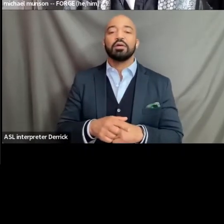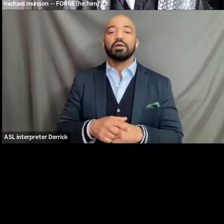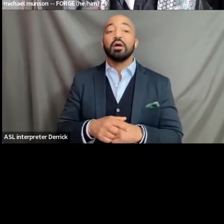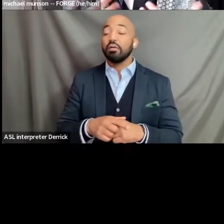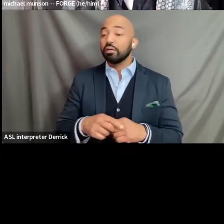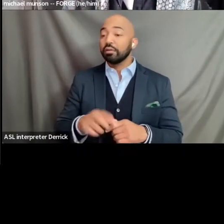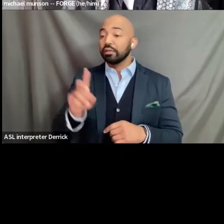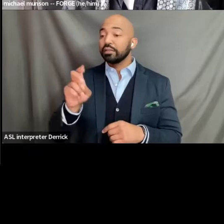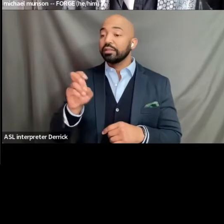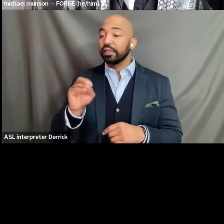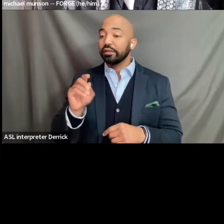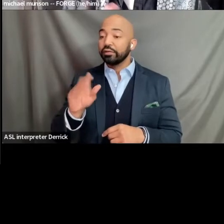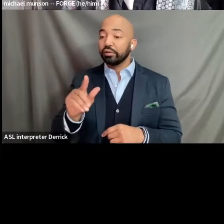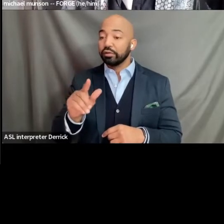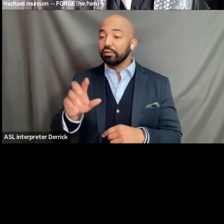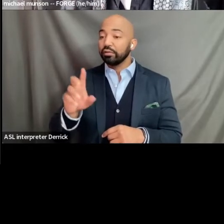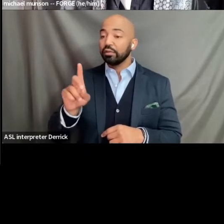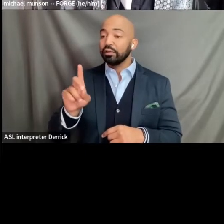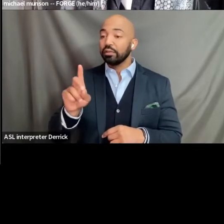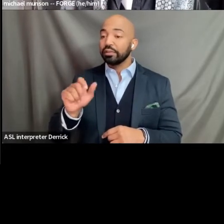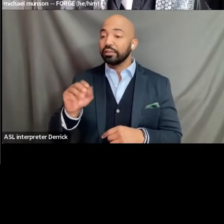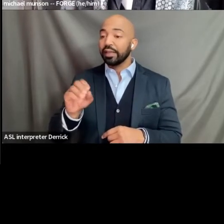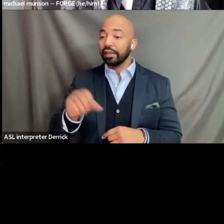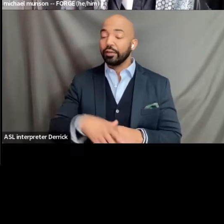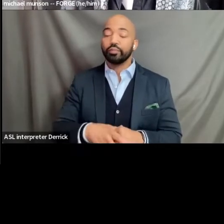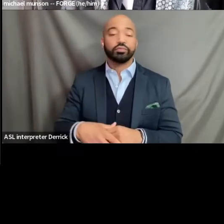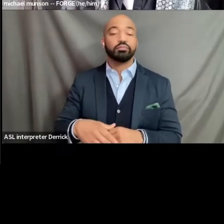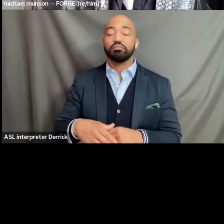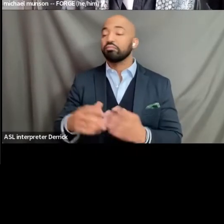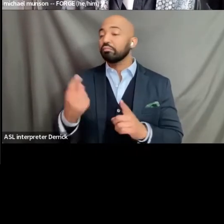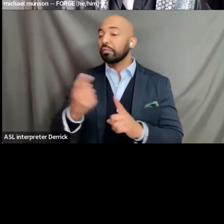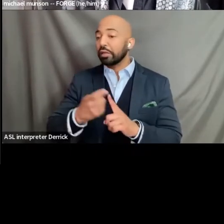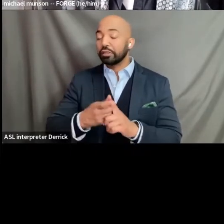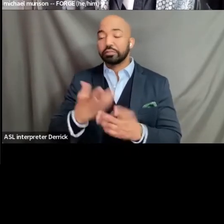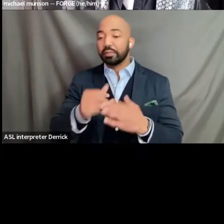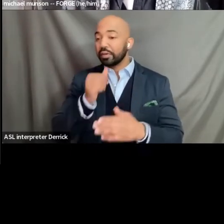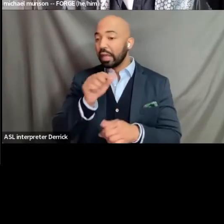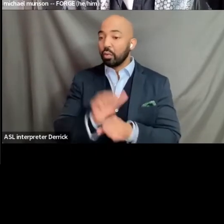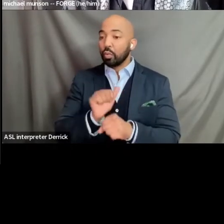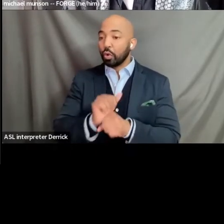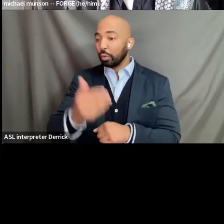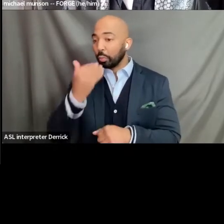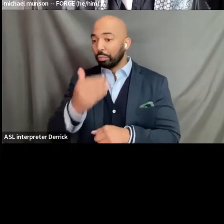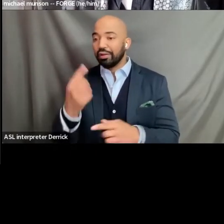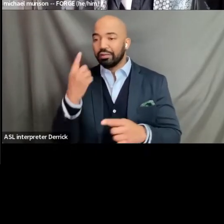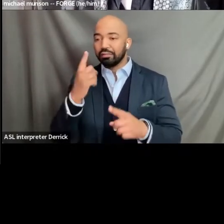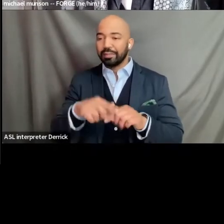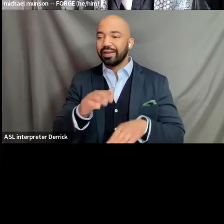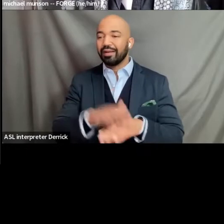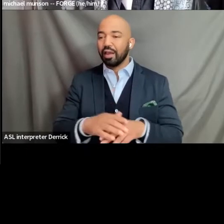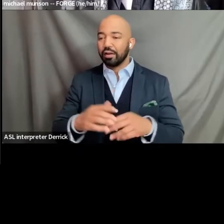is that PrEP and other prophylactic measures are being talked about a lot. And a lot of trans women in particular